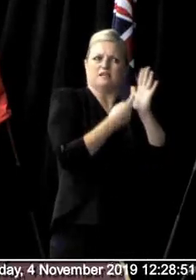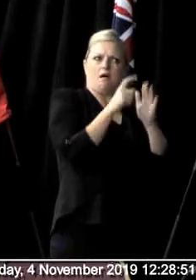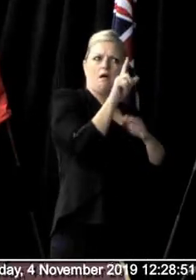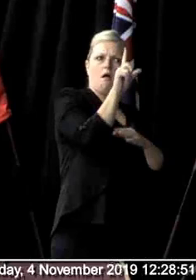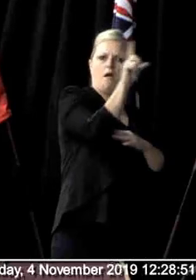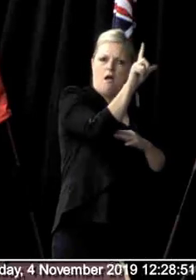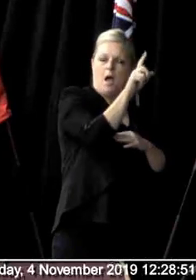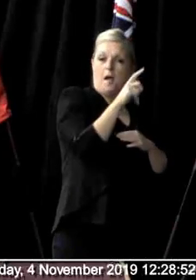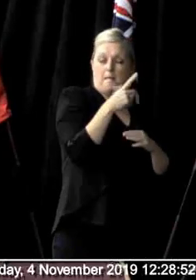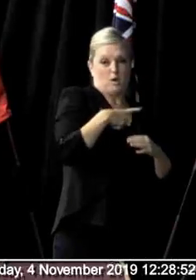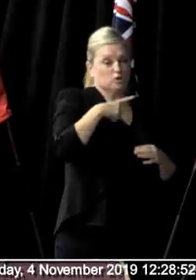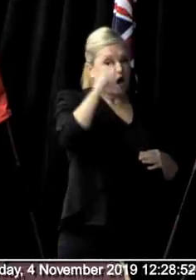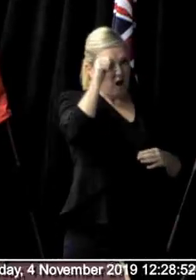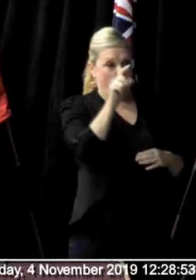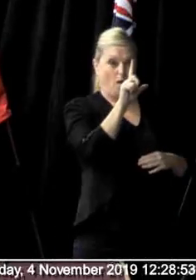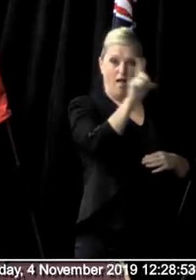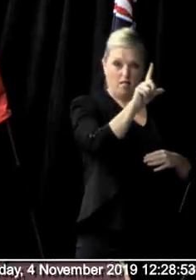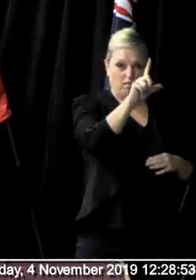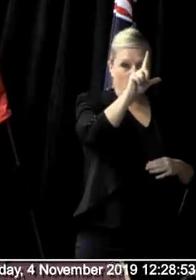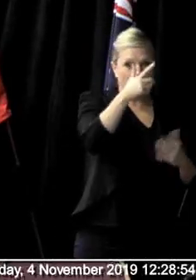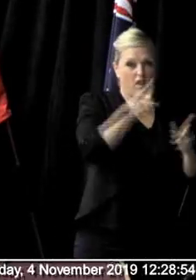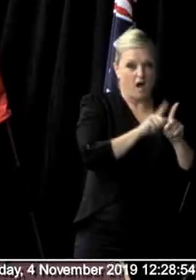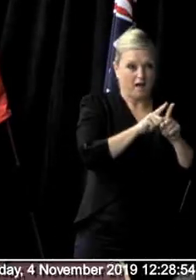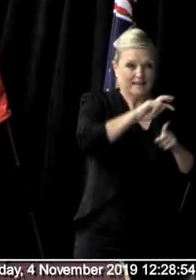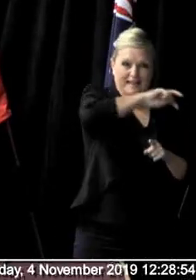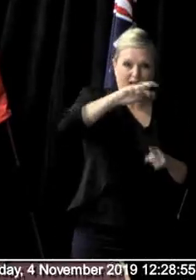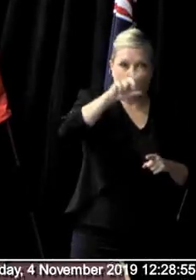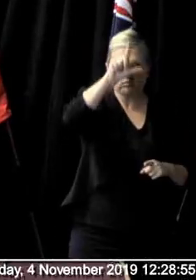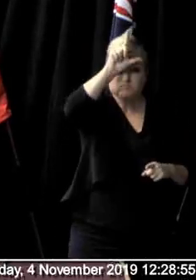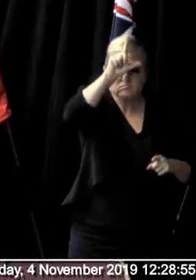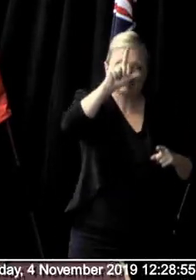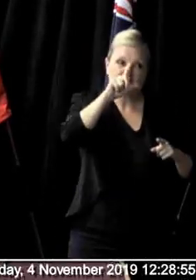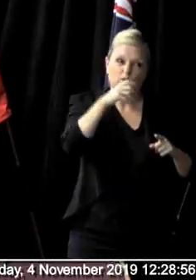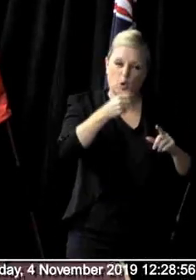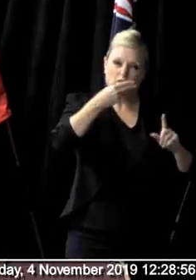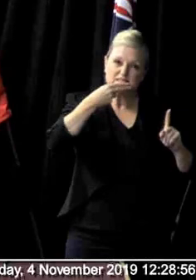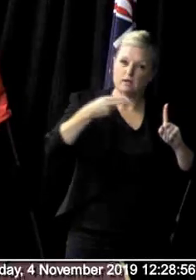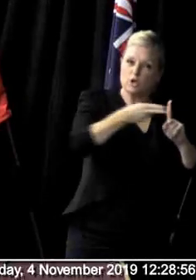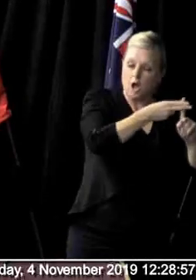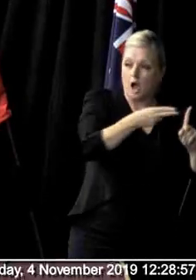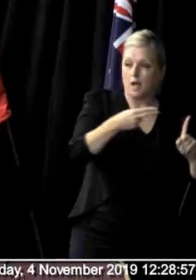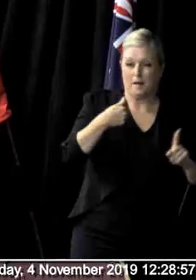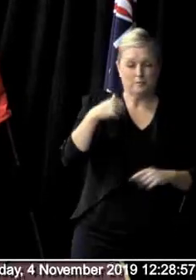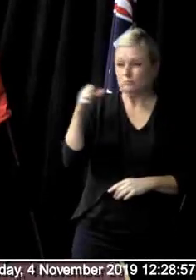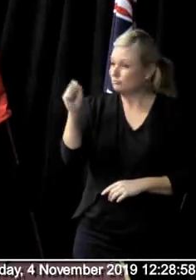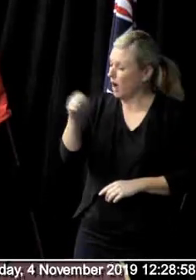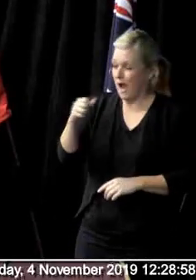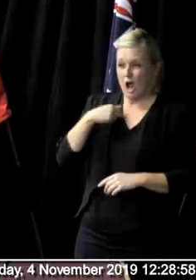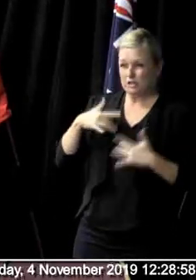as children do... FEMALE: Yes. .. would have a stigmatising effect? I just didn’t – I didn’t think it was necessary,